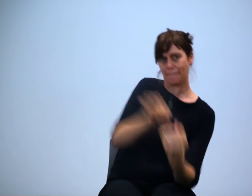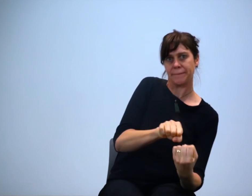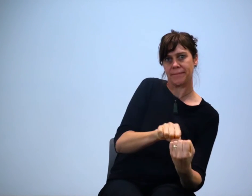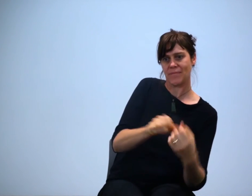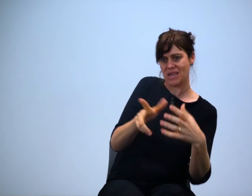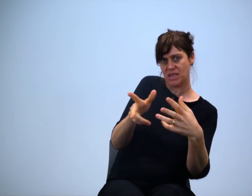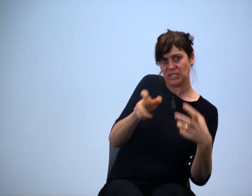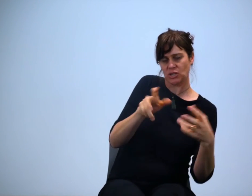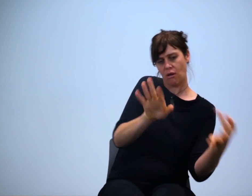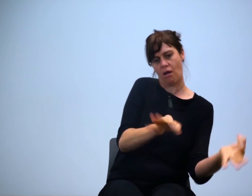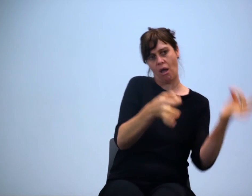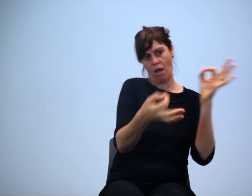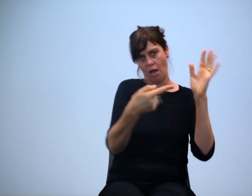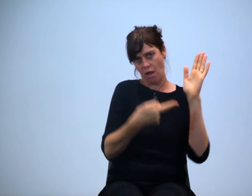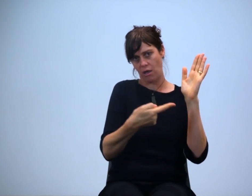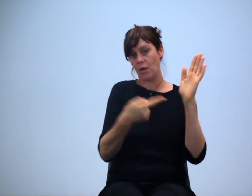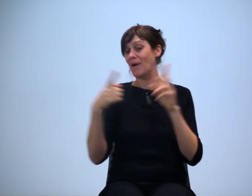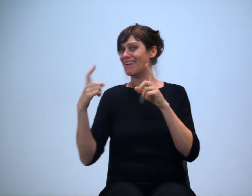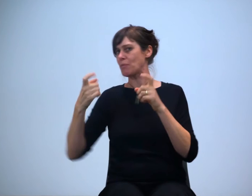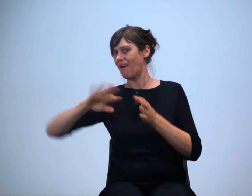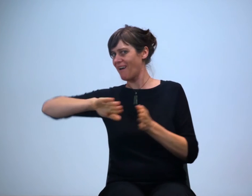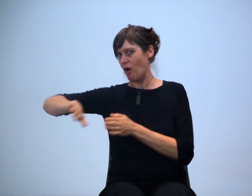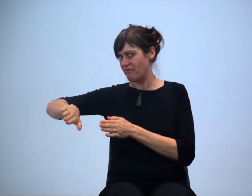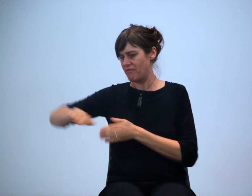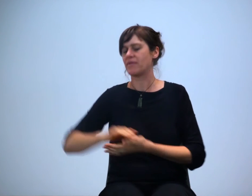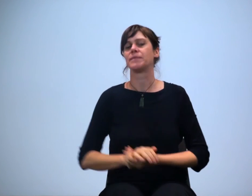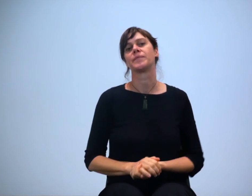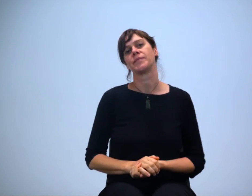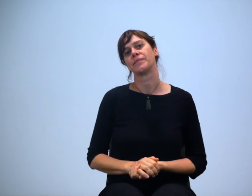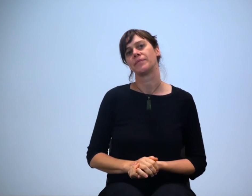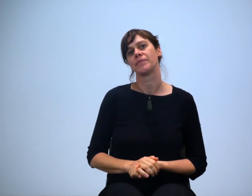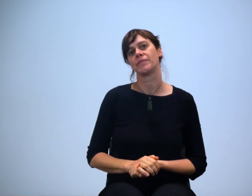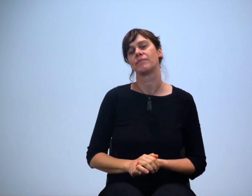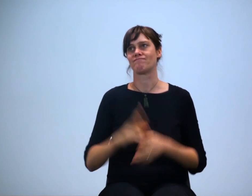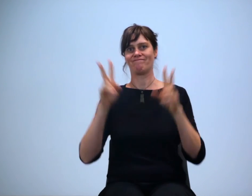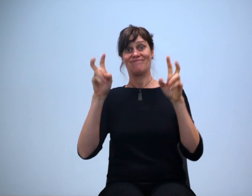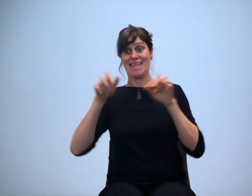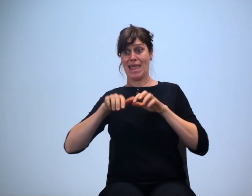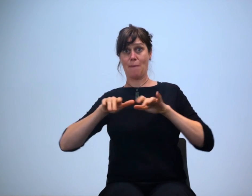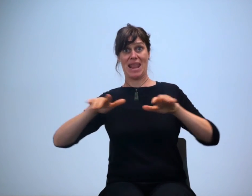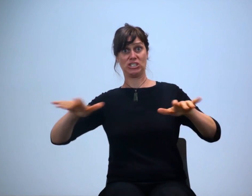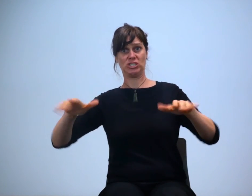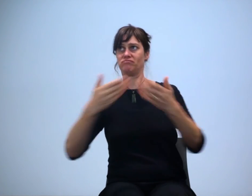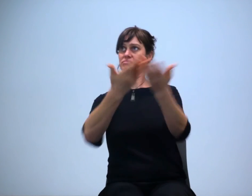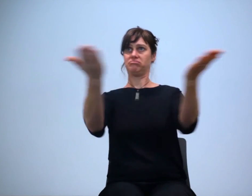of light-sensitive film or paperand leaves an impression, without mediation of a camera.